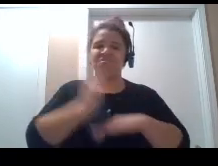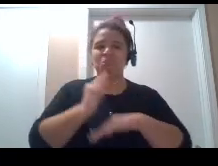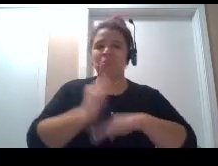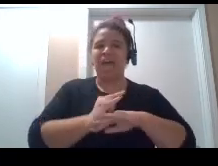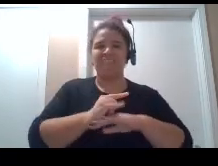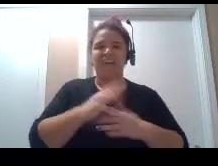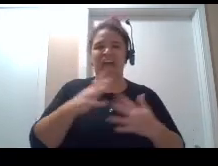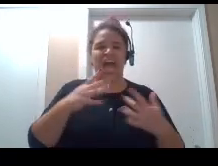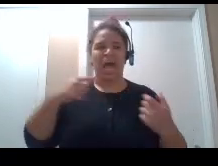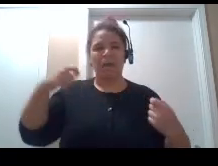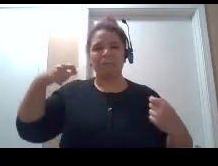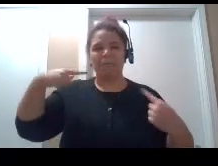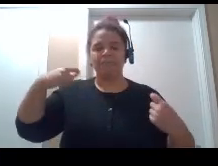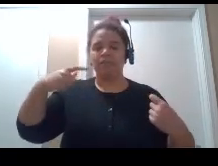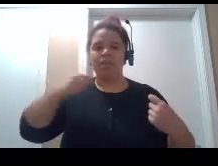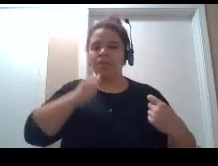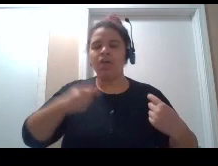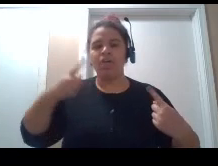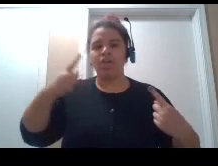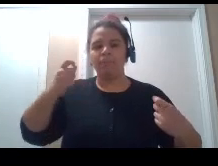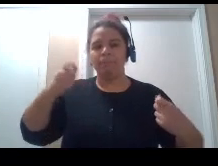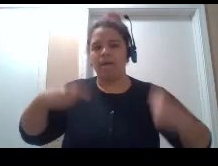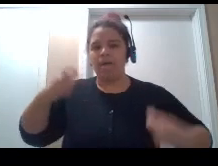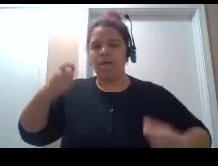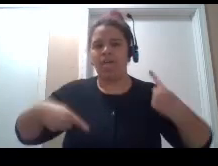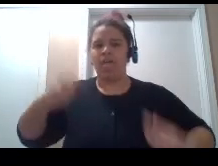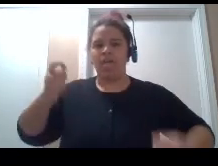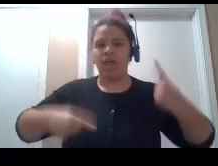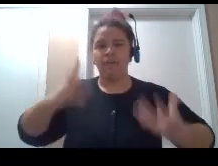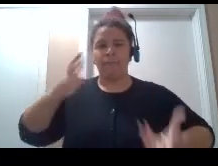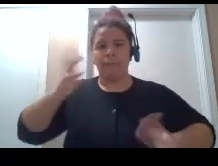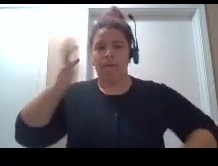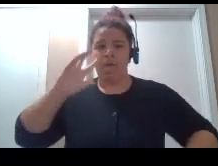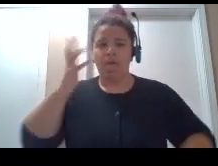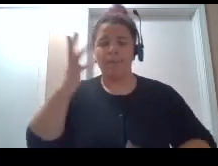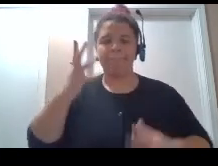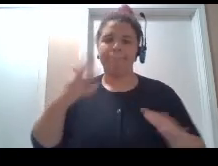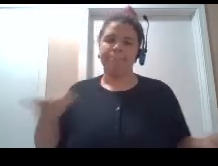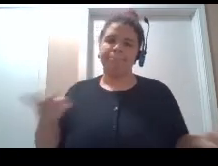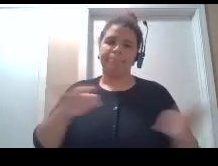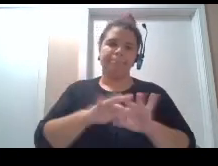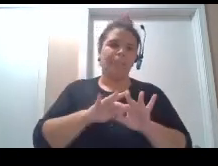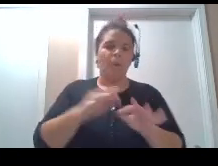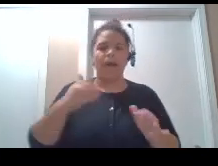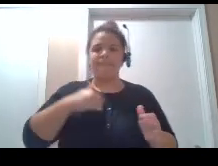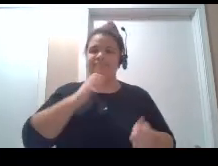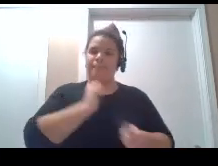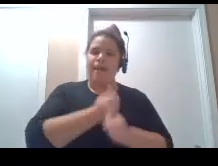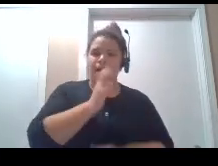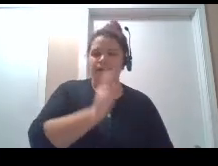Before the mock interview, it is a good idea to practice in the virtual environment. This might include practicing